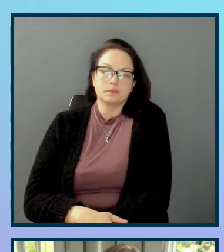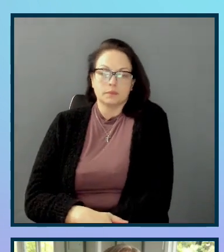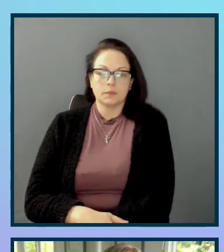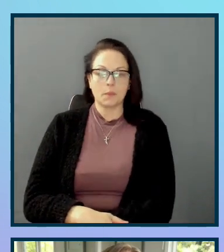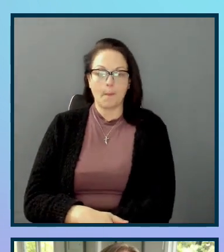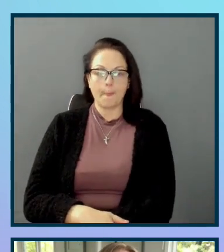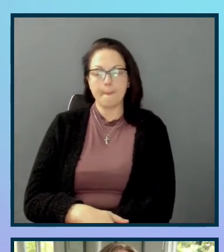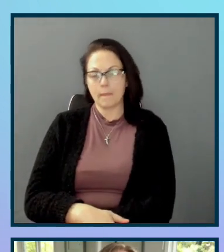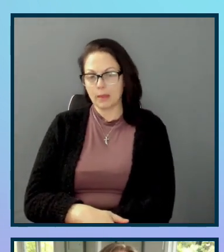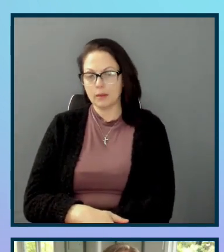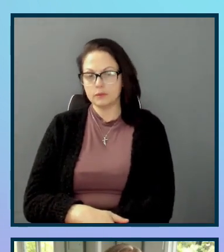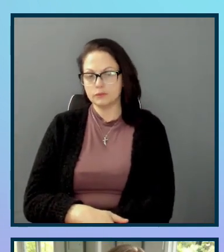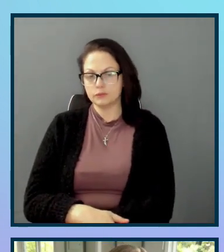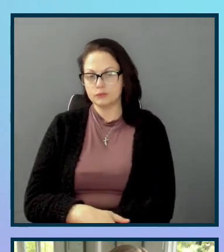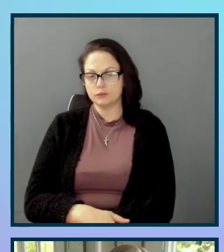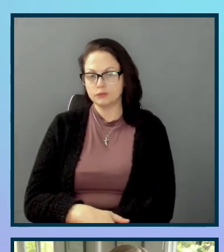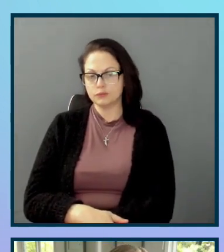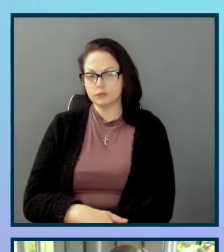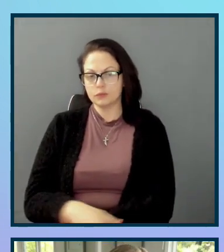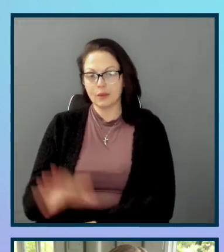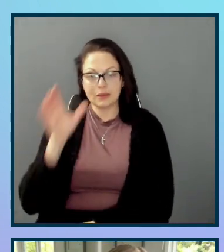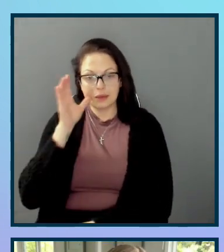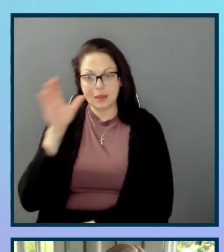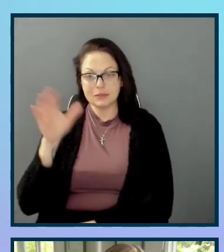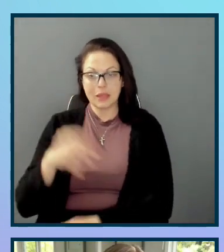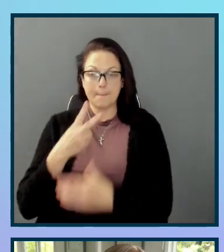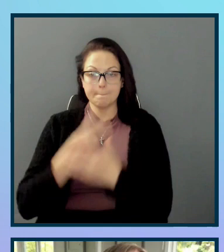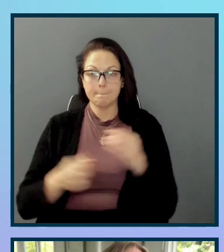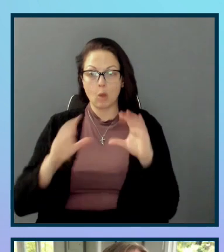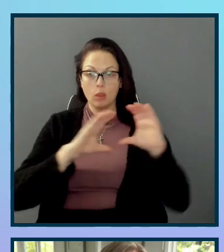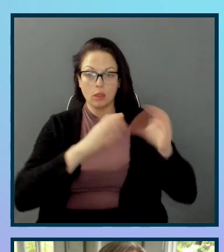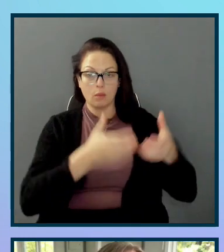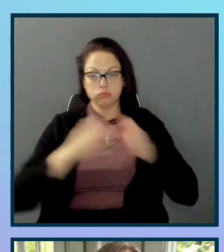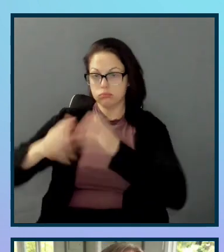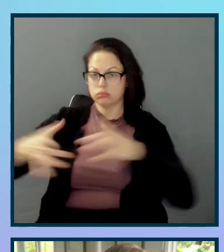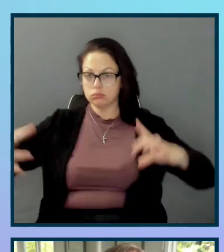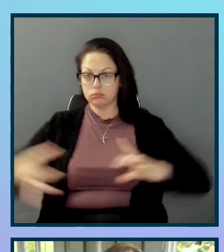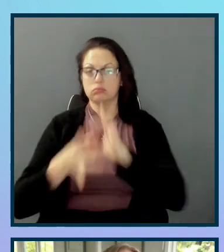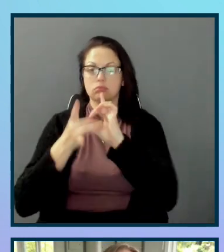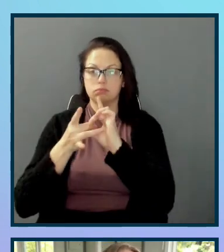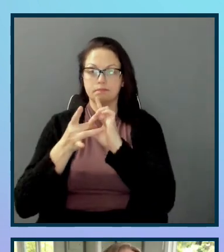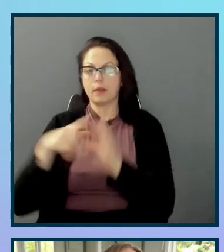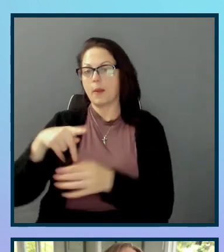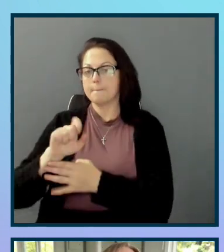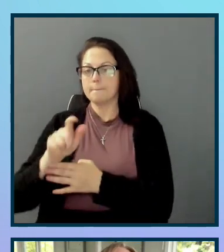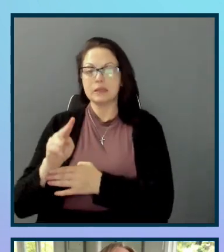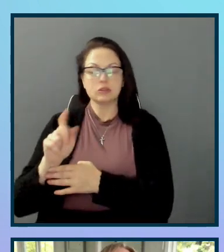And so then we have this concept where we're connecting both worlds through pixel-based design tokens, and that is the moment